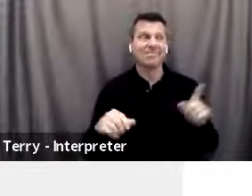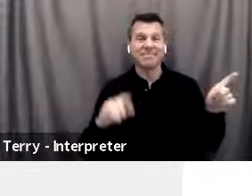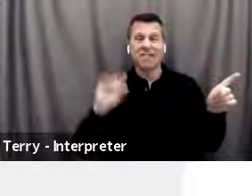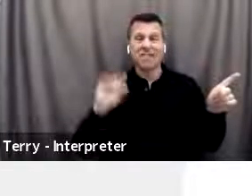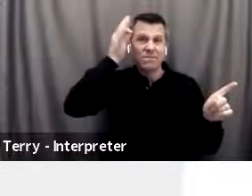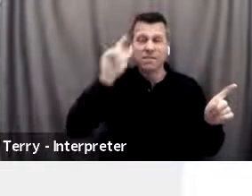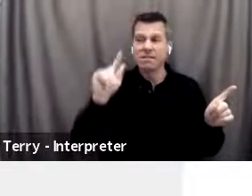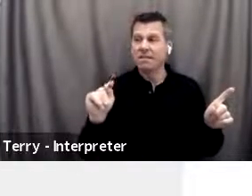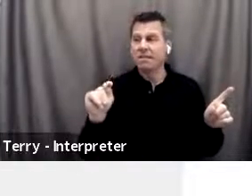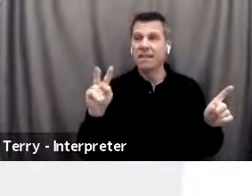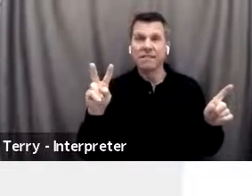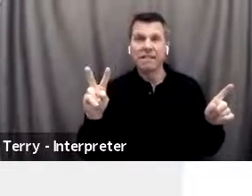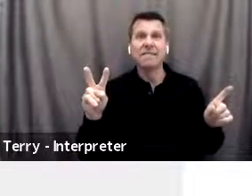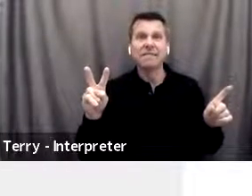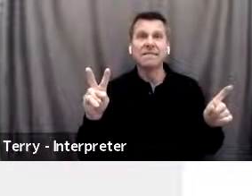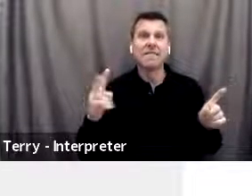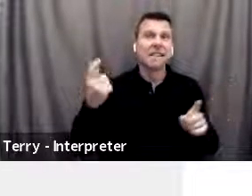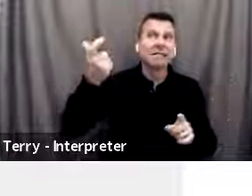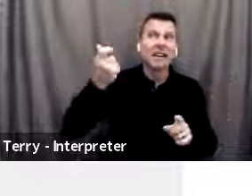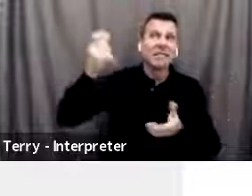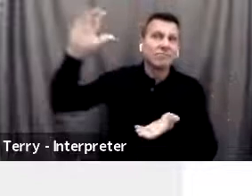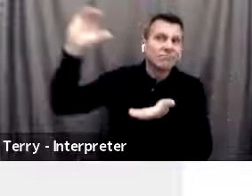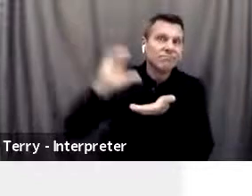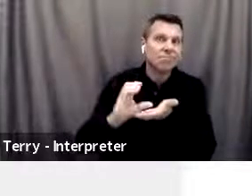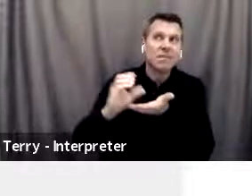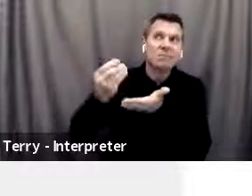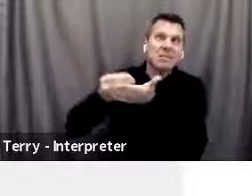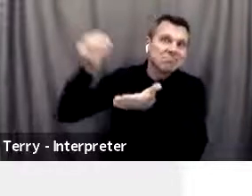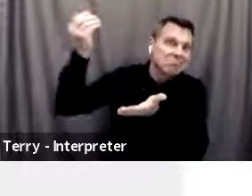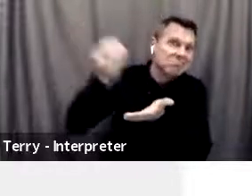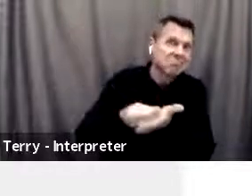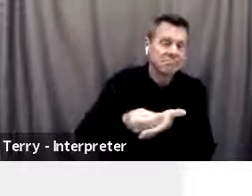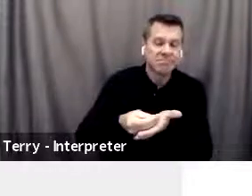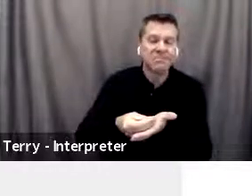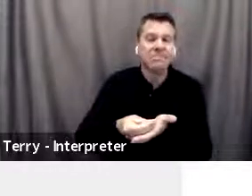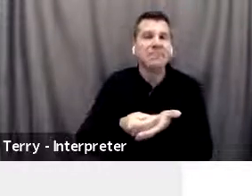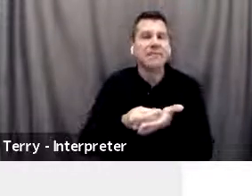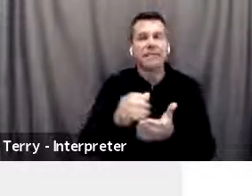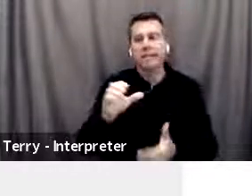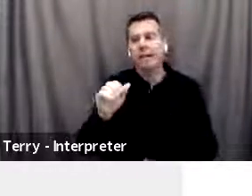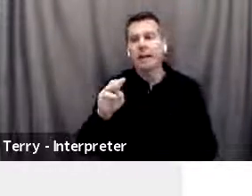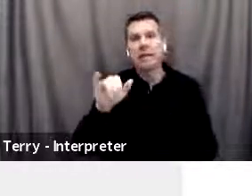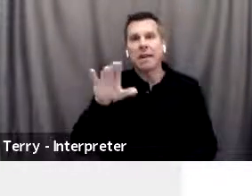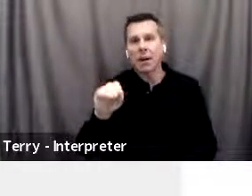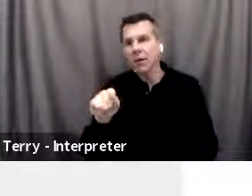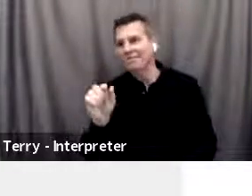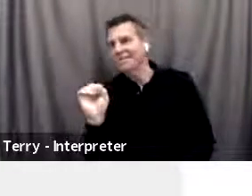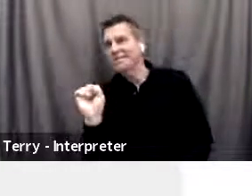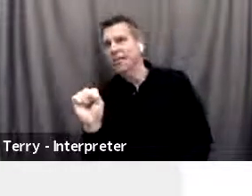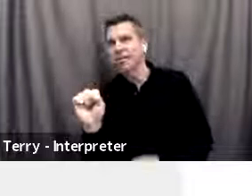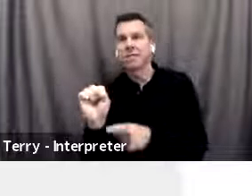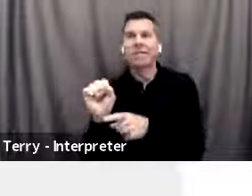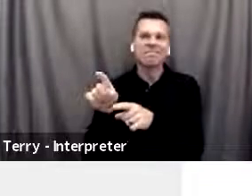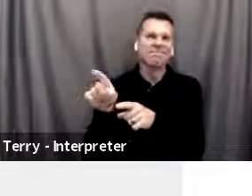years. So programs that preceded me, such as camino, that some of you may be familiar, who have been here for a longer time, have all